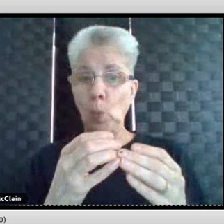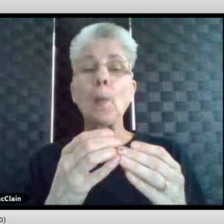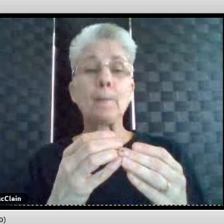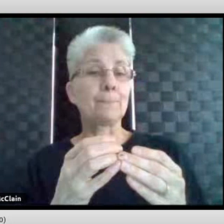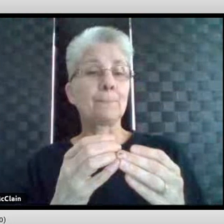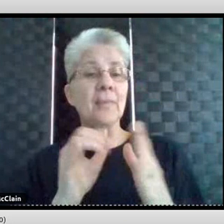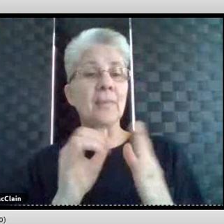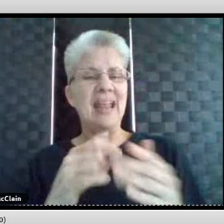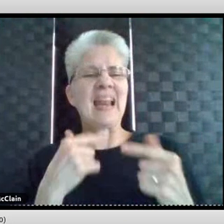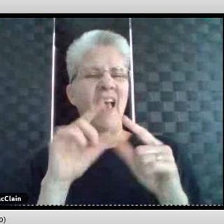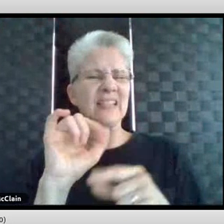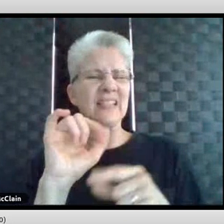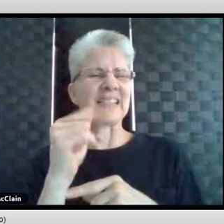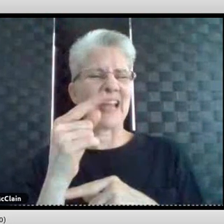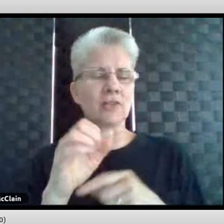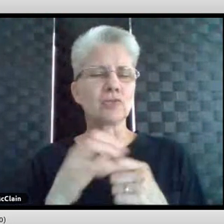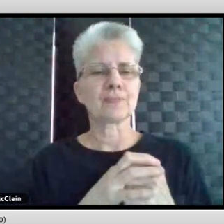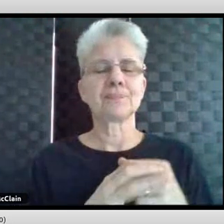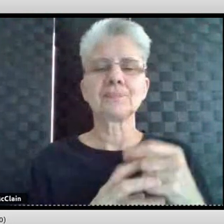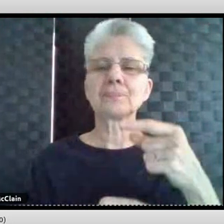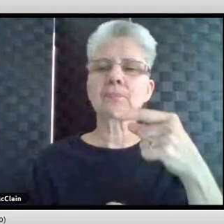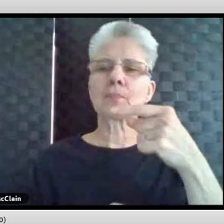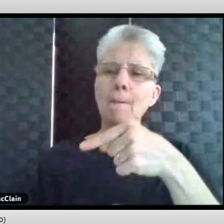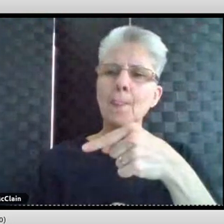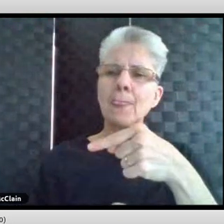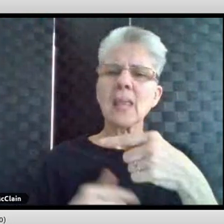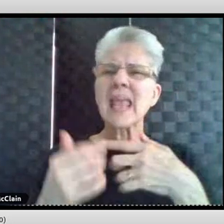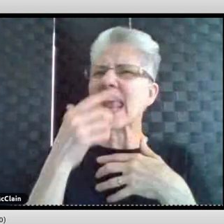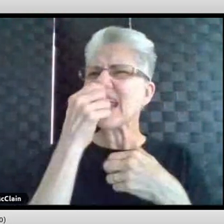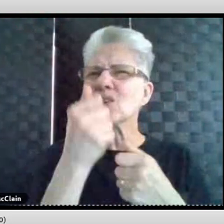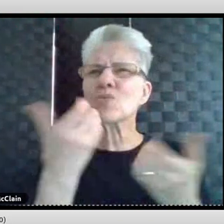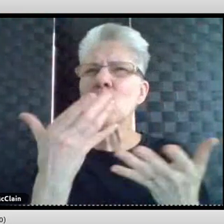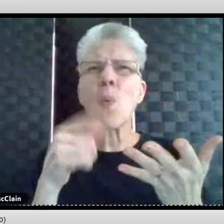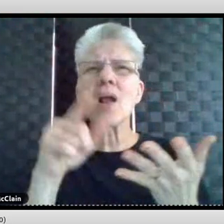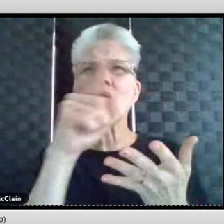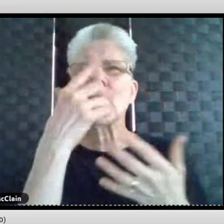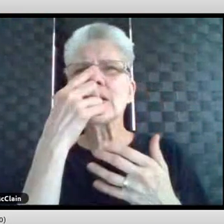in the life stage category. What are people's interests in general?